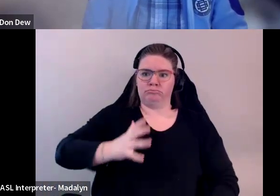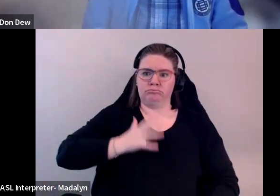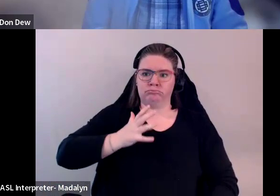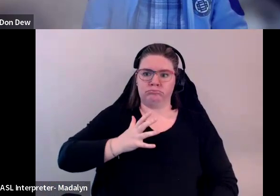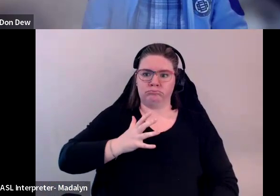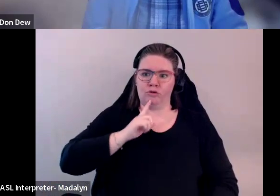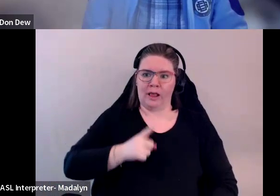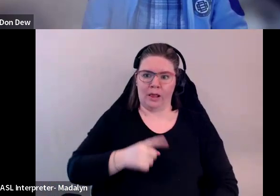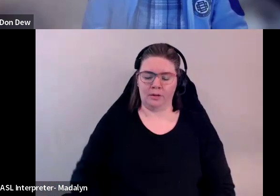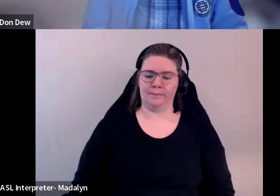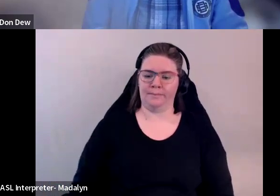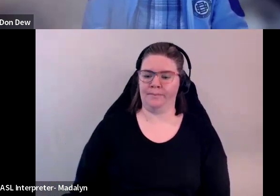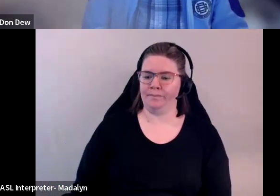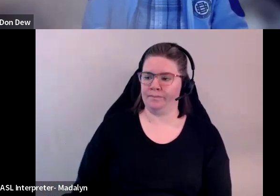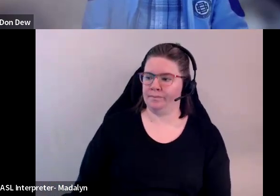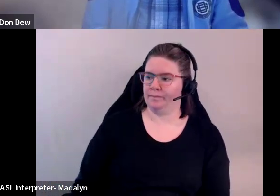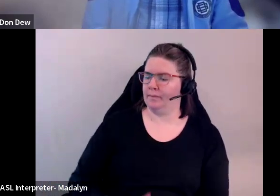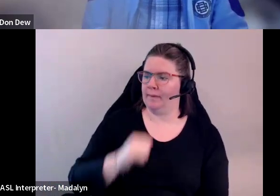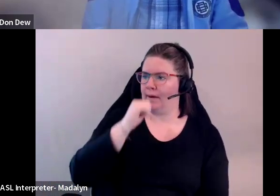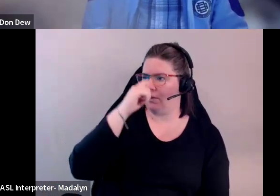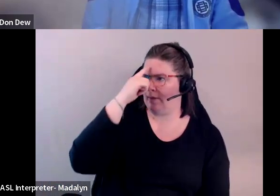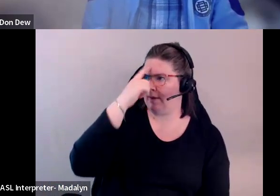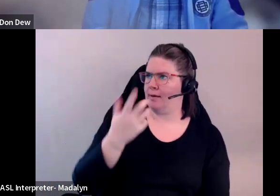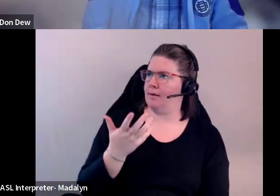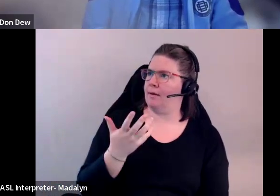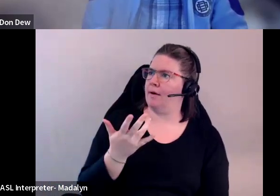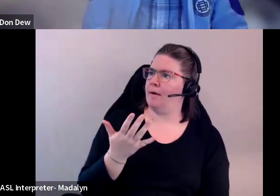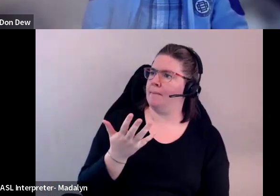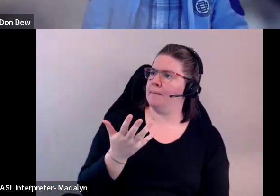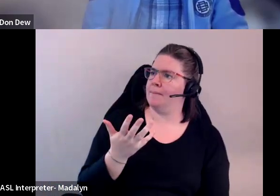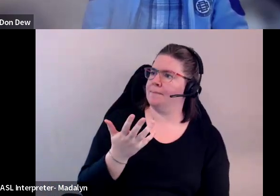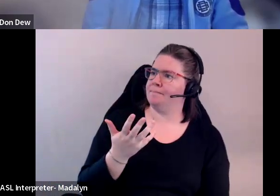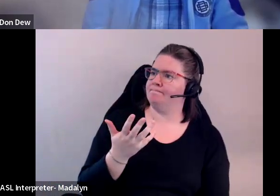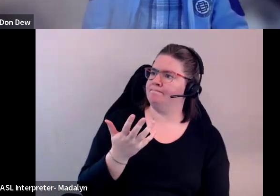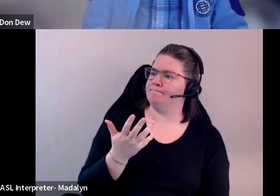Don Posh: I don't think it has the same. I mean it. It's an interesting analogy.